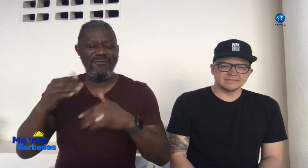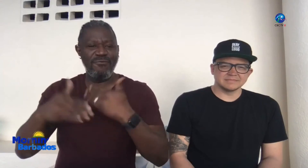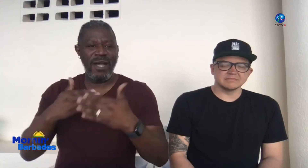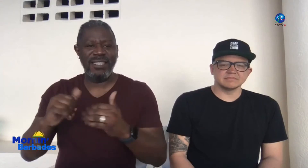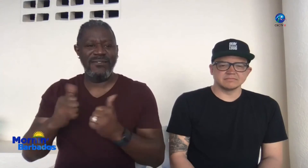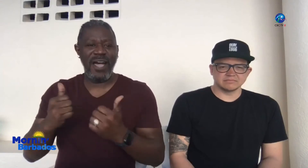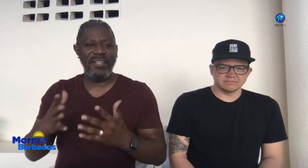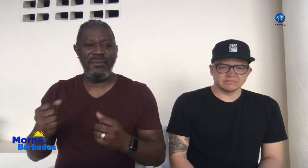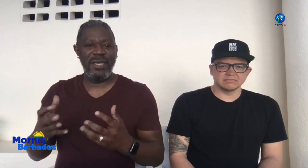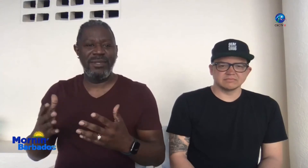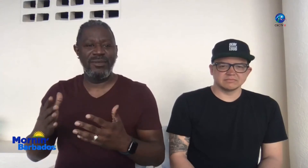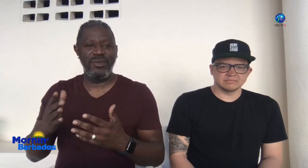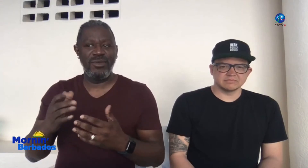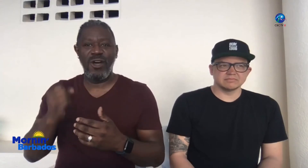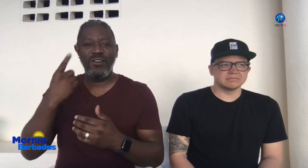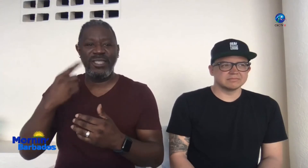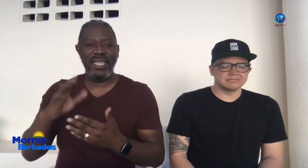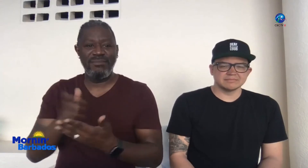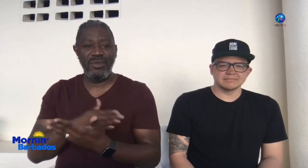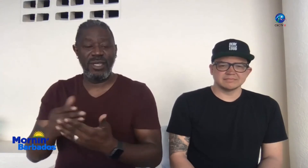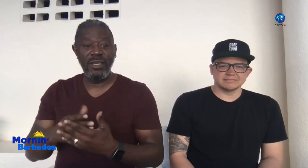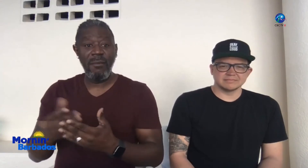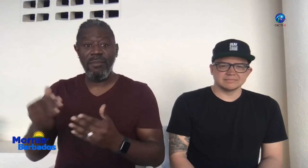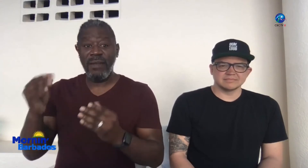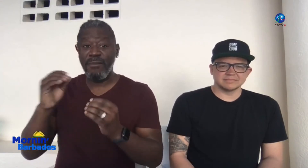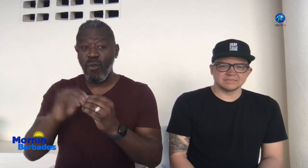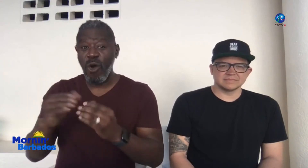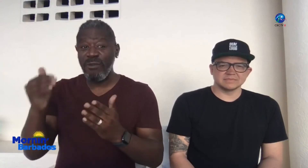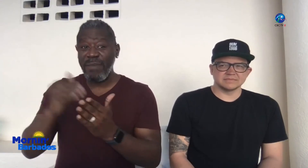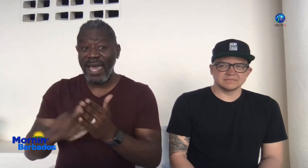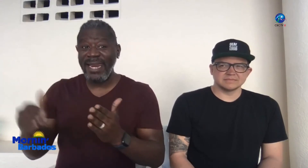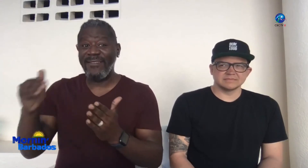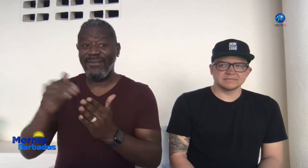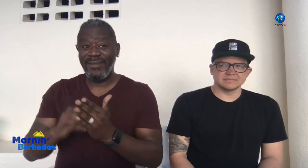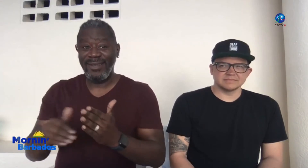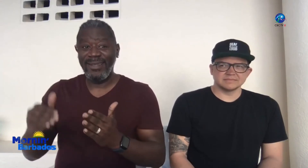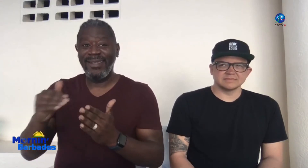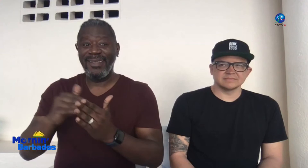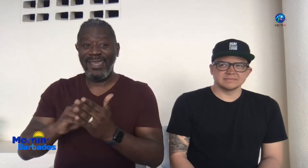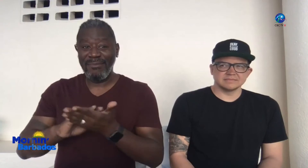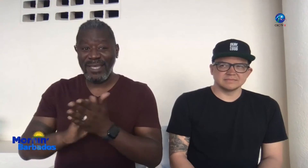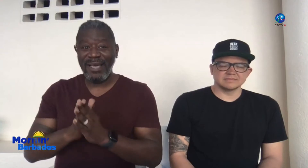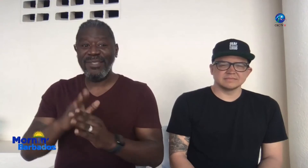different process of how they begin to understand the music but it's more repetitive it becomes